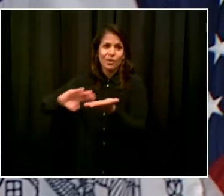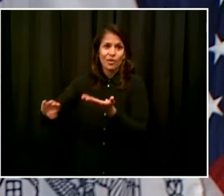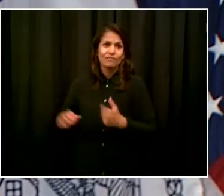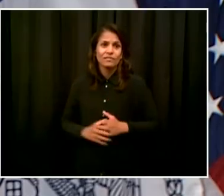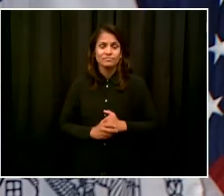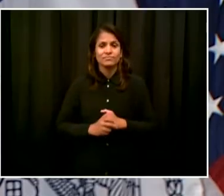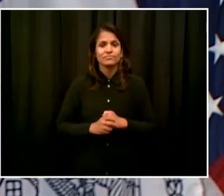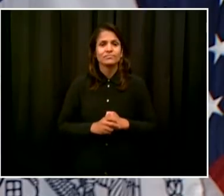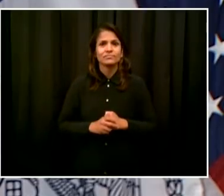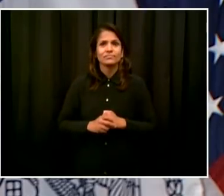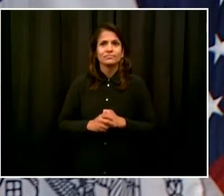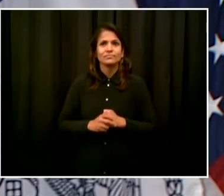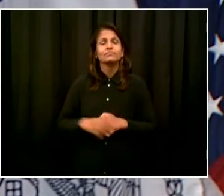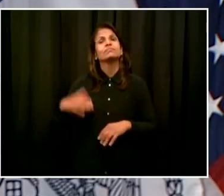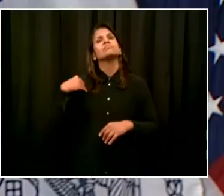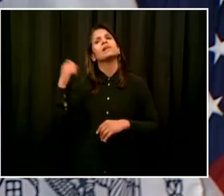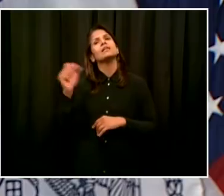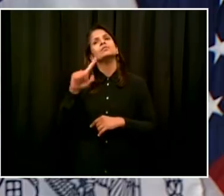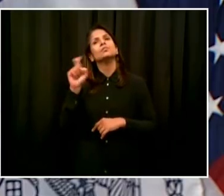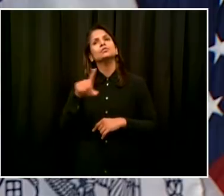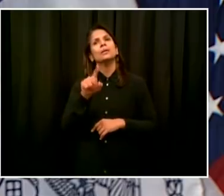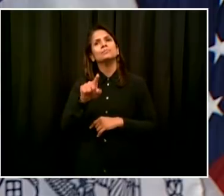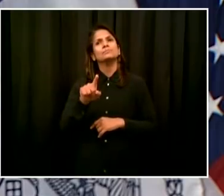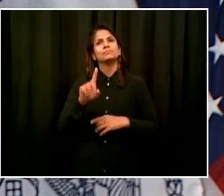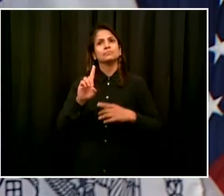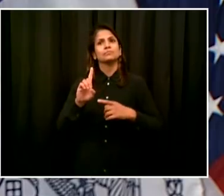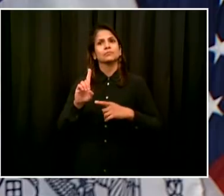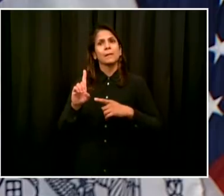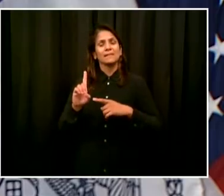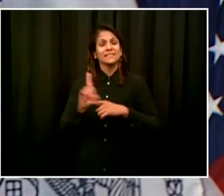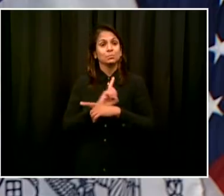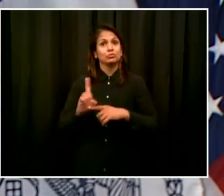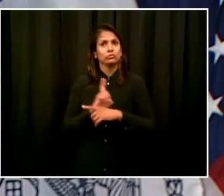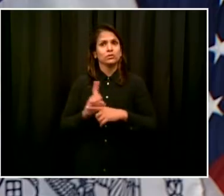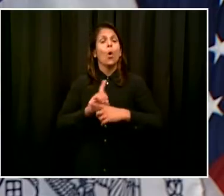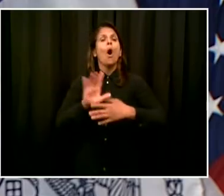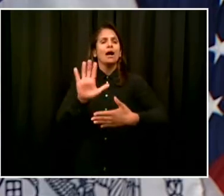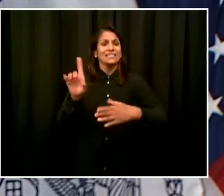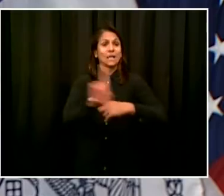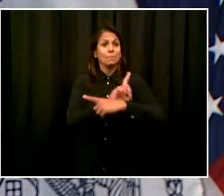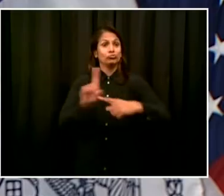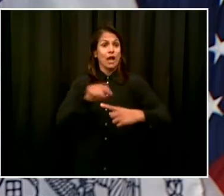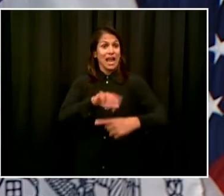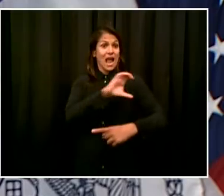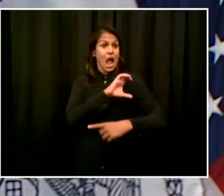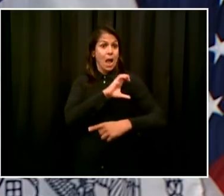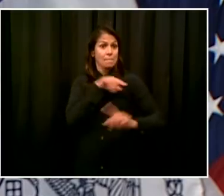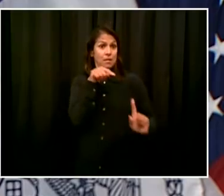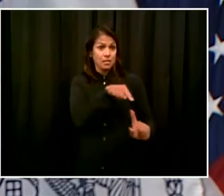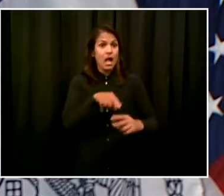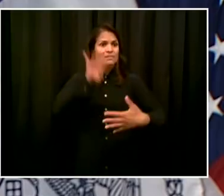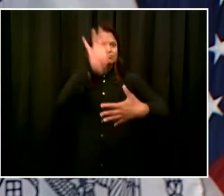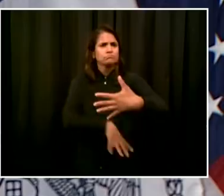, SOI RNEARGD O T E THDISCIPLINE MATRIX, INTERESTED IN THAT TERM ITSELF, ARE